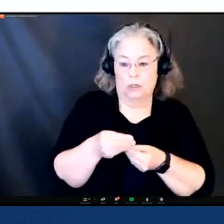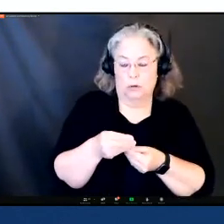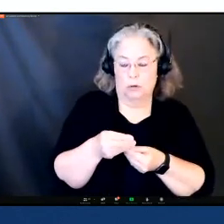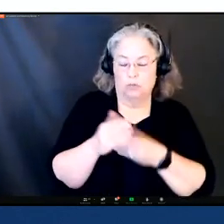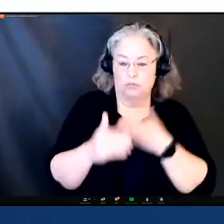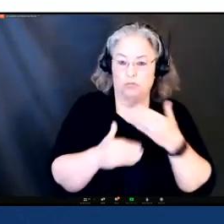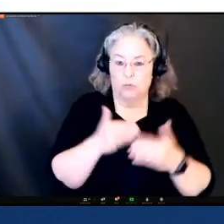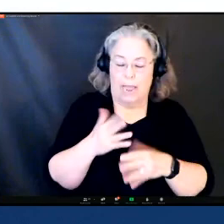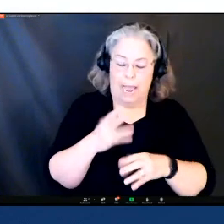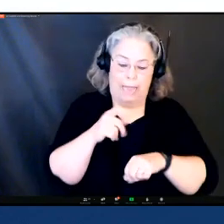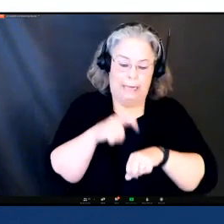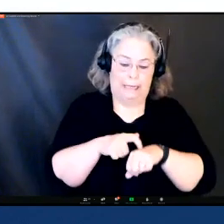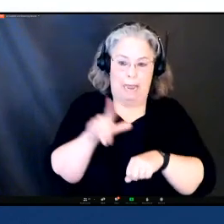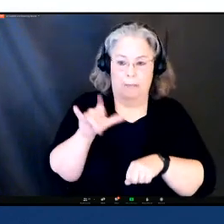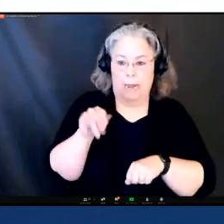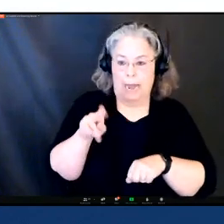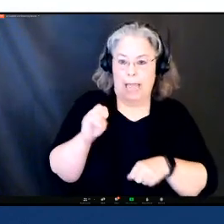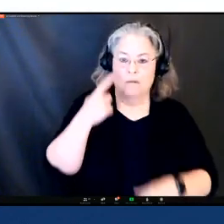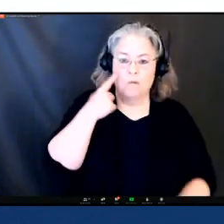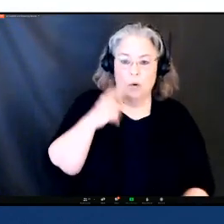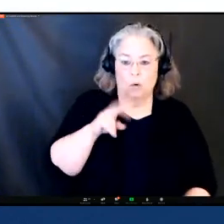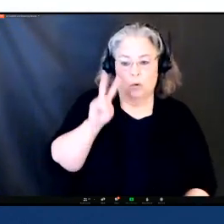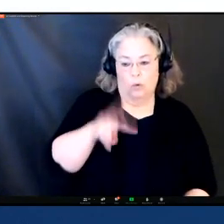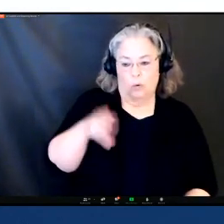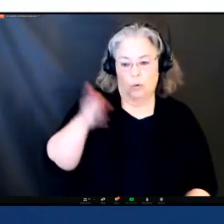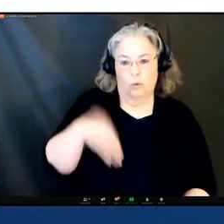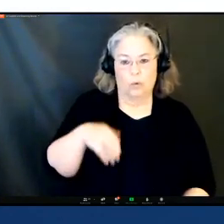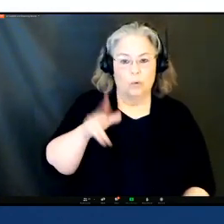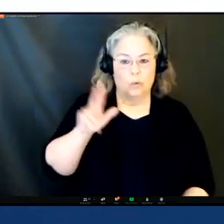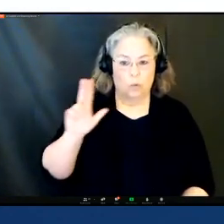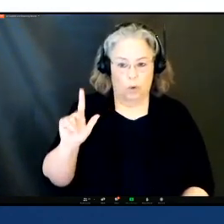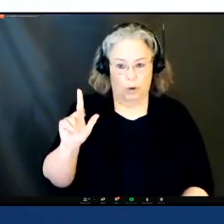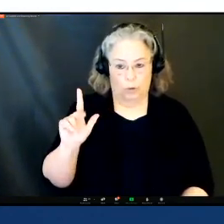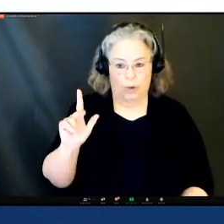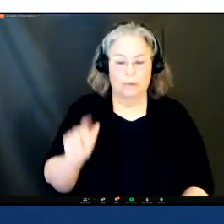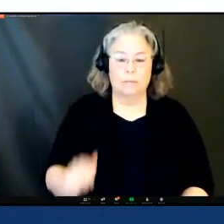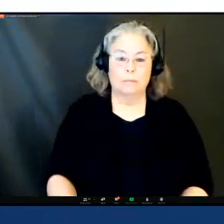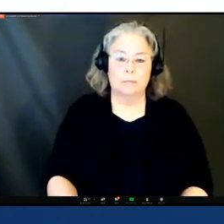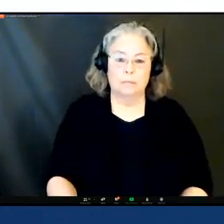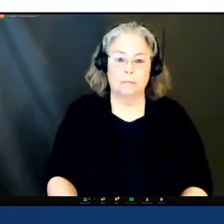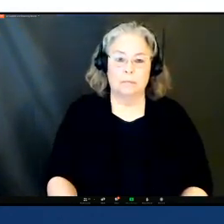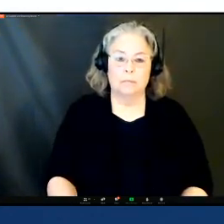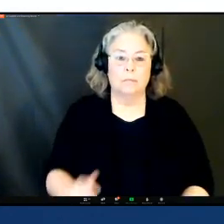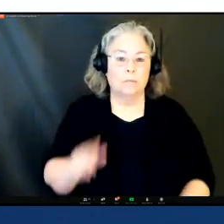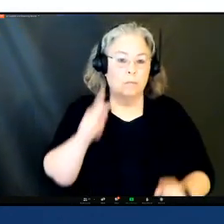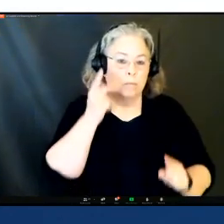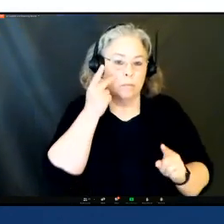for the upcoming fiscal year 20 to 23 budget. So as you'll see from this timeline, preparing